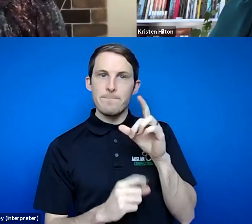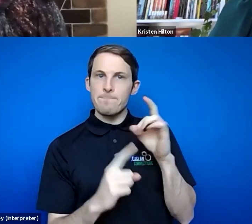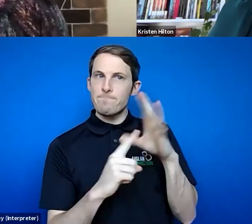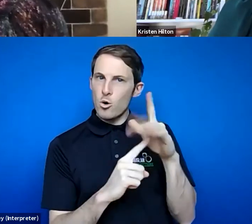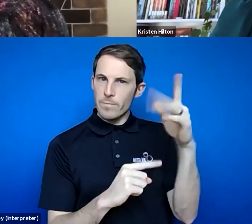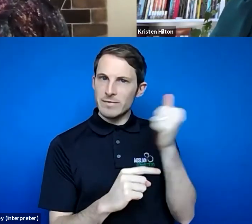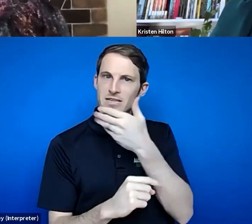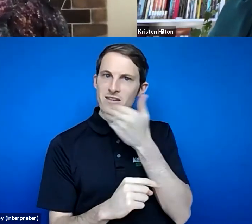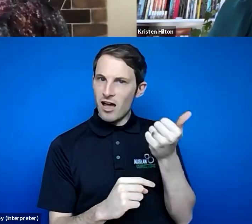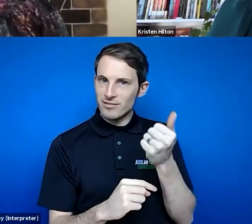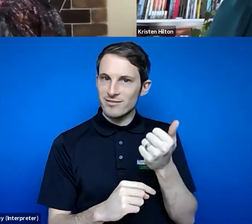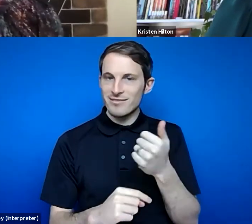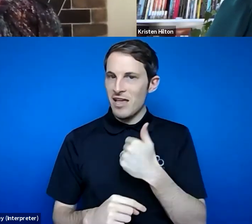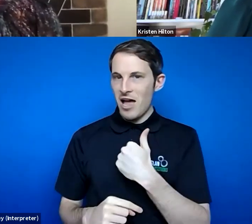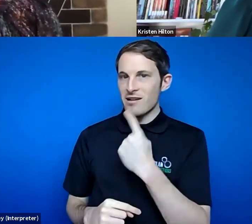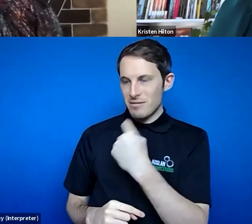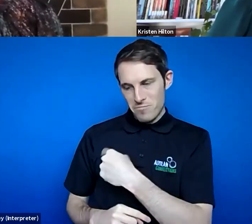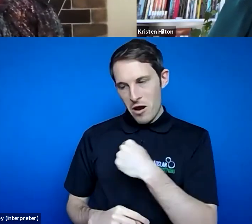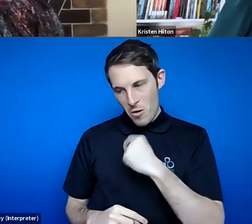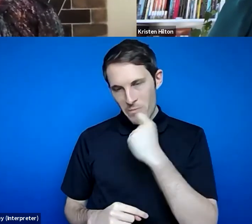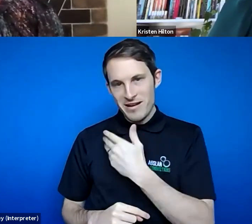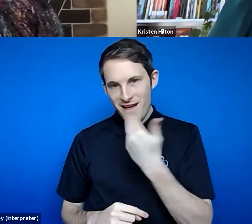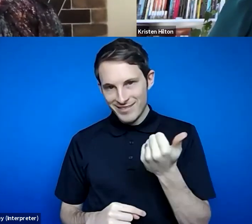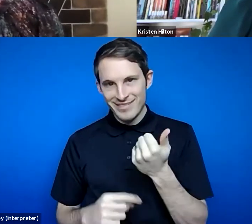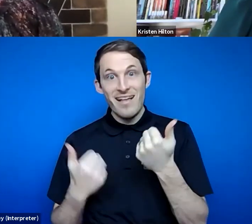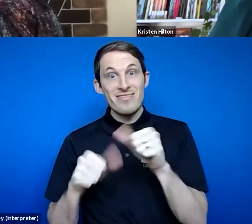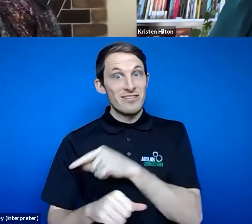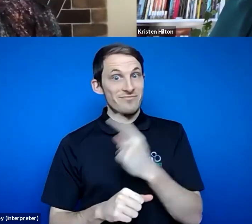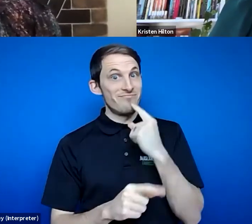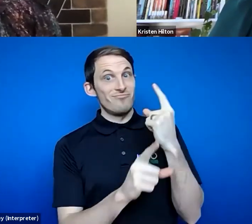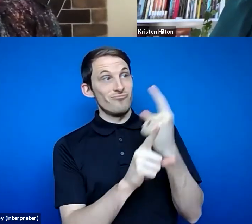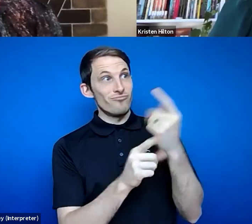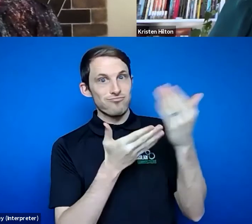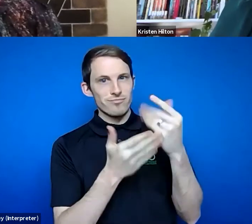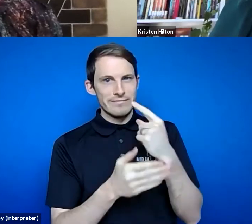I assured her that I would, and we talked about how you are Australia's only female